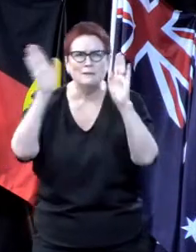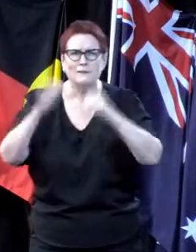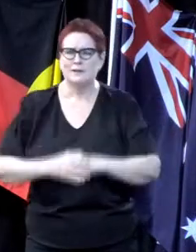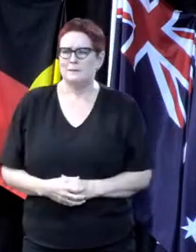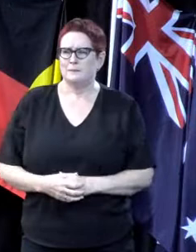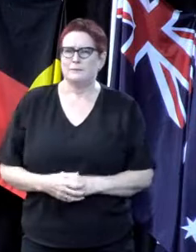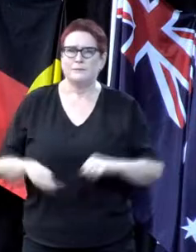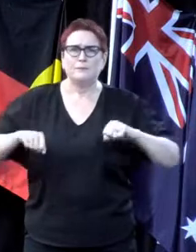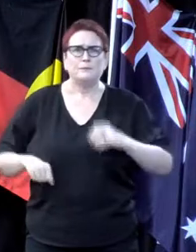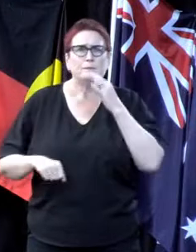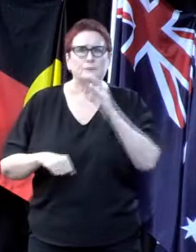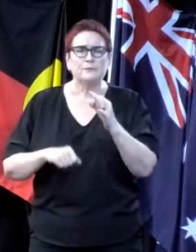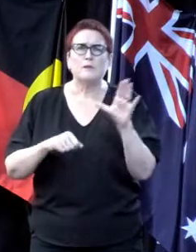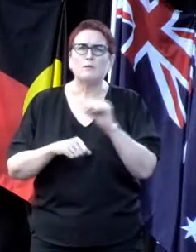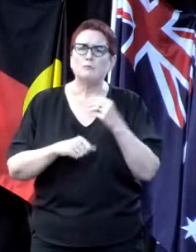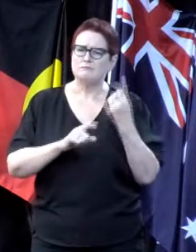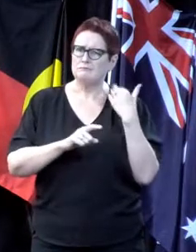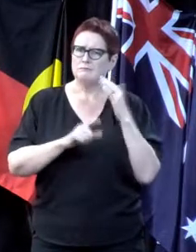I don't know whether you followed that evidence